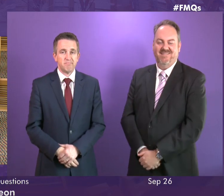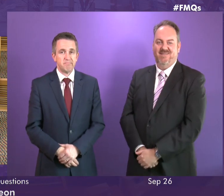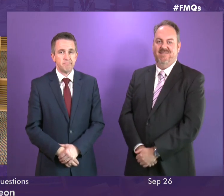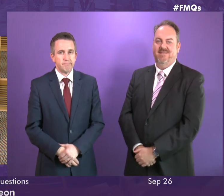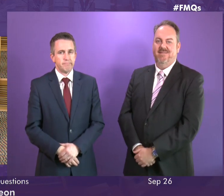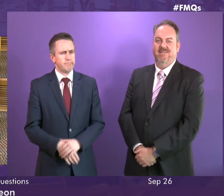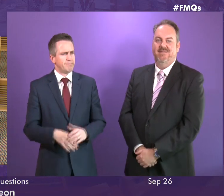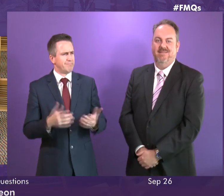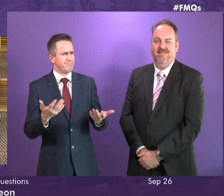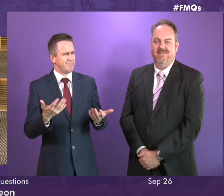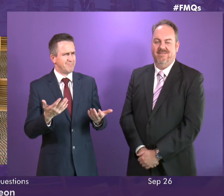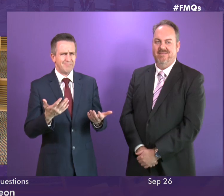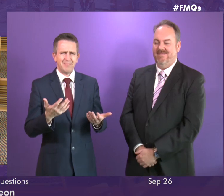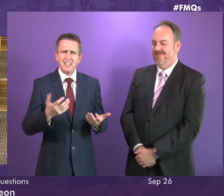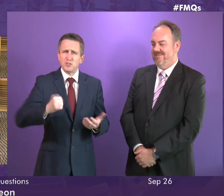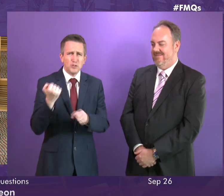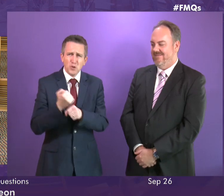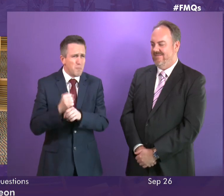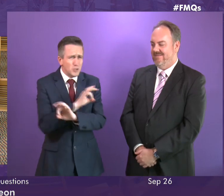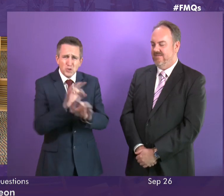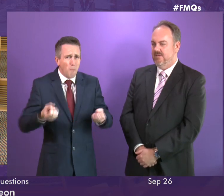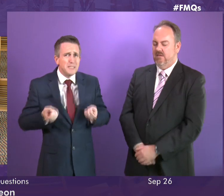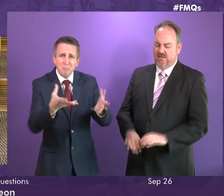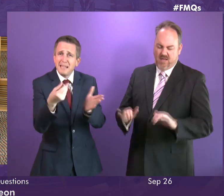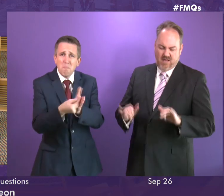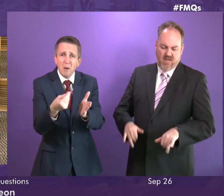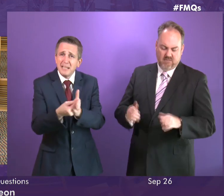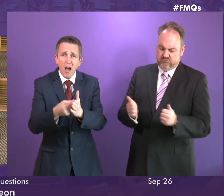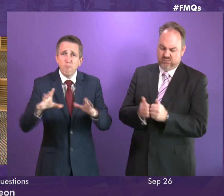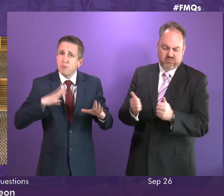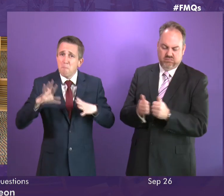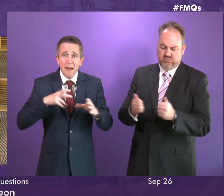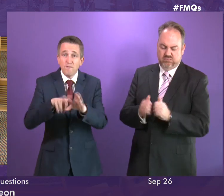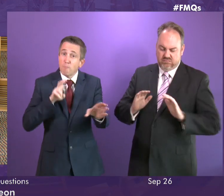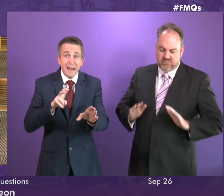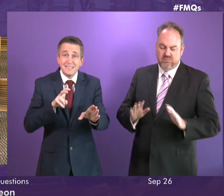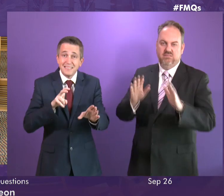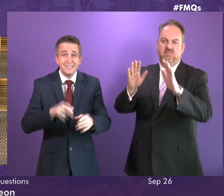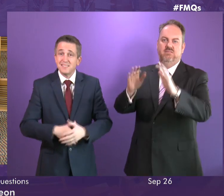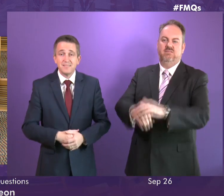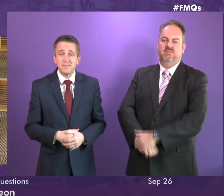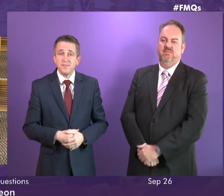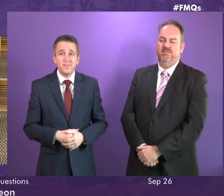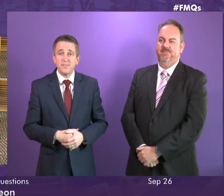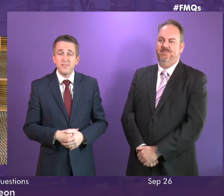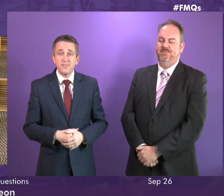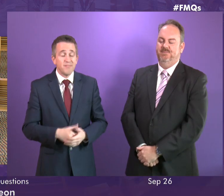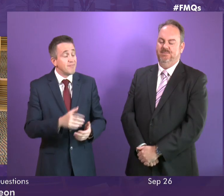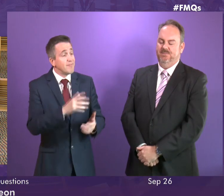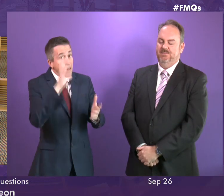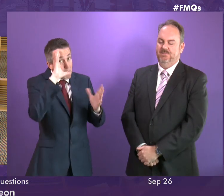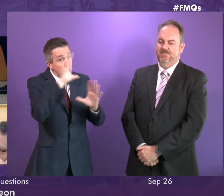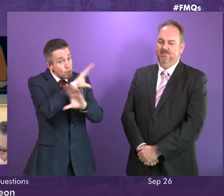We should not be having to spend a single penny on Brexit preparations. I remind Graham